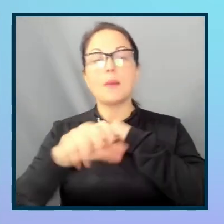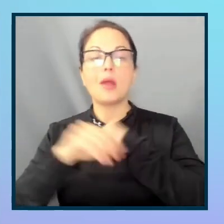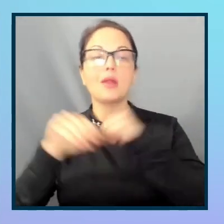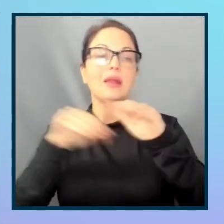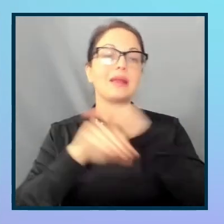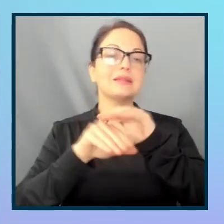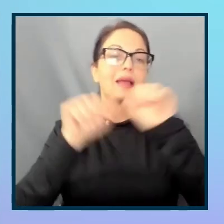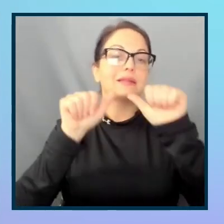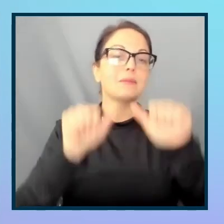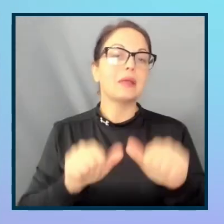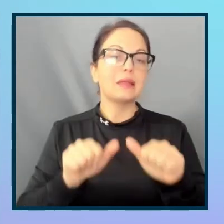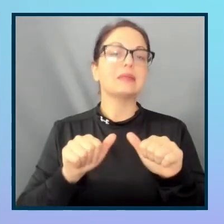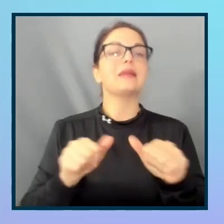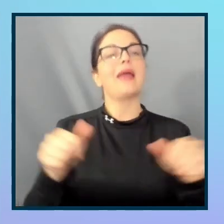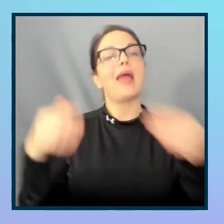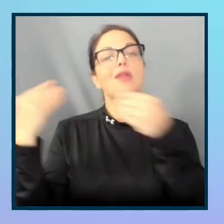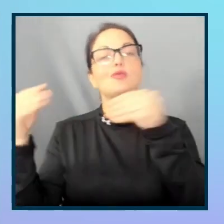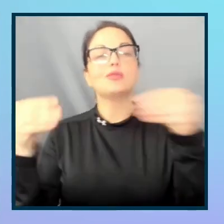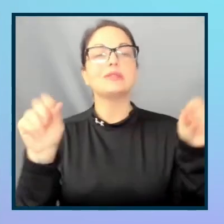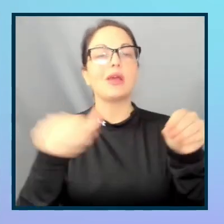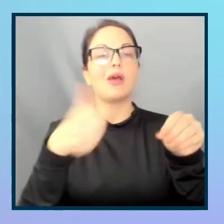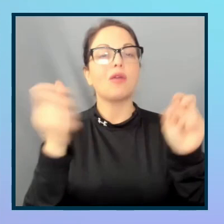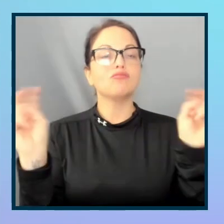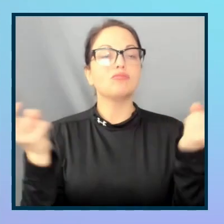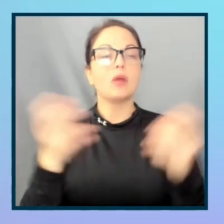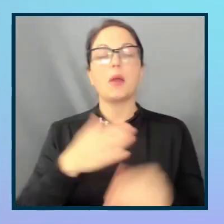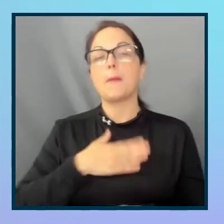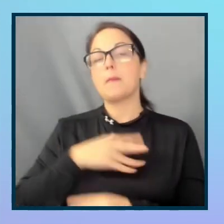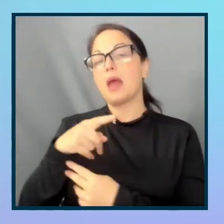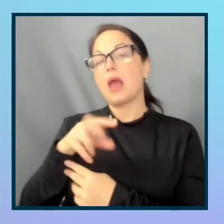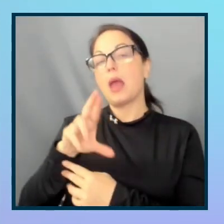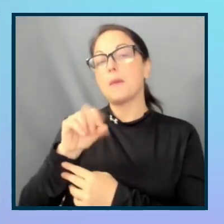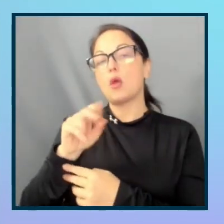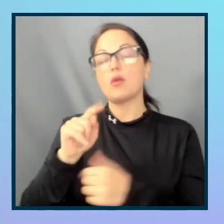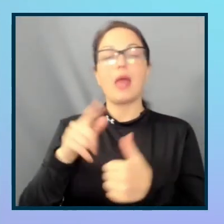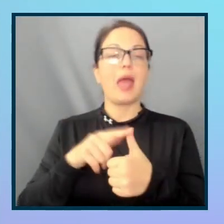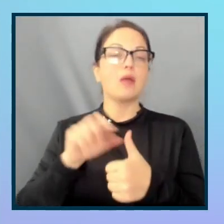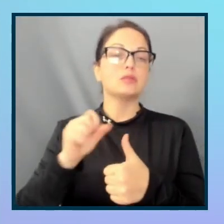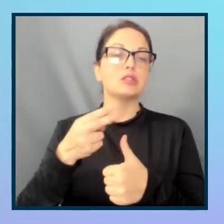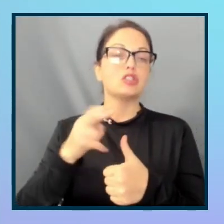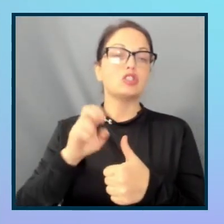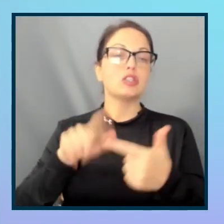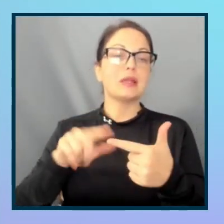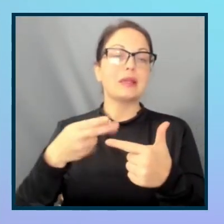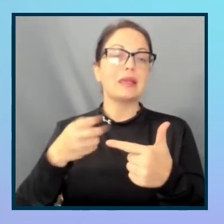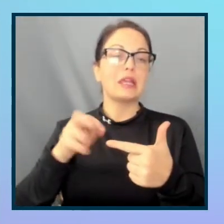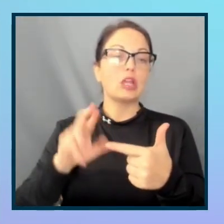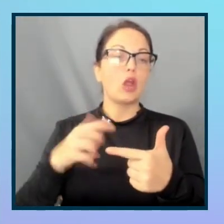and many other topics. My pronouns are she/her, and I'm also wearing